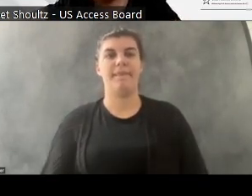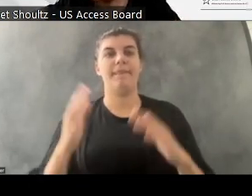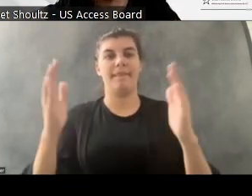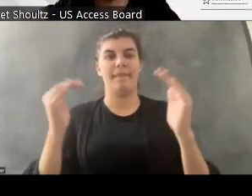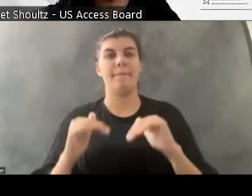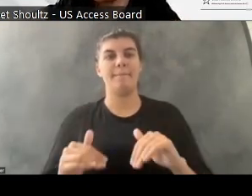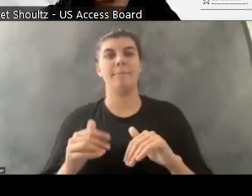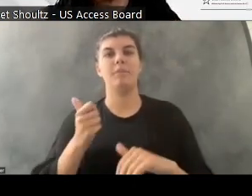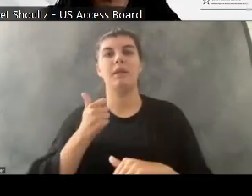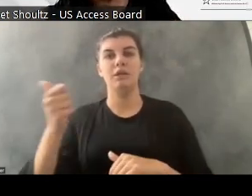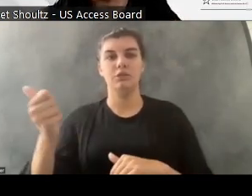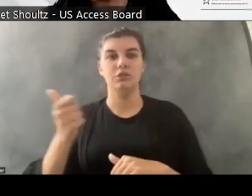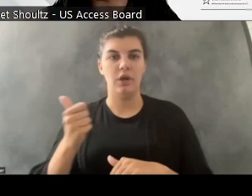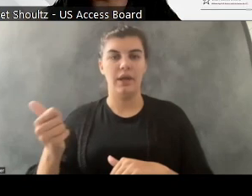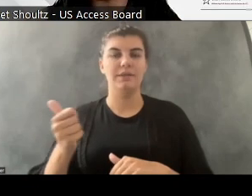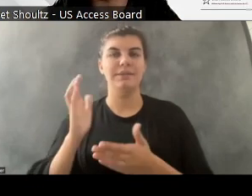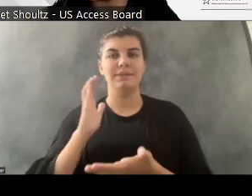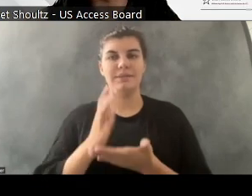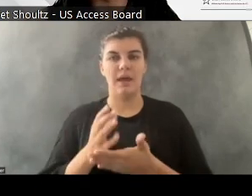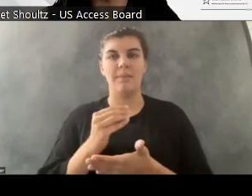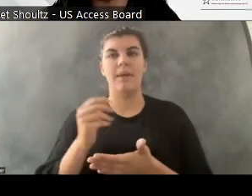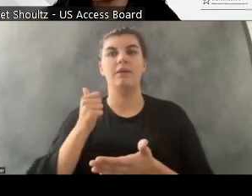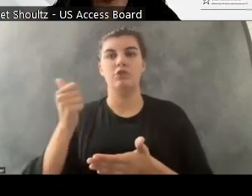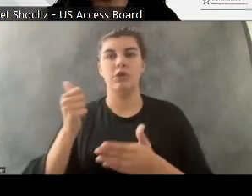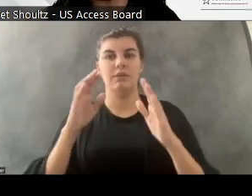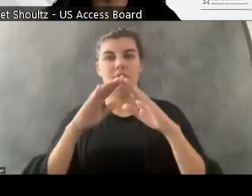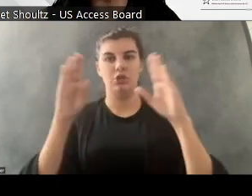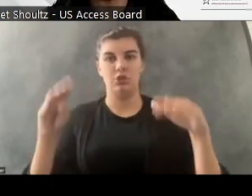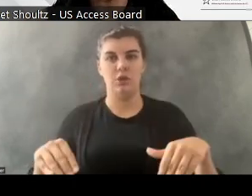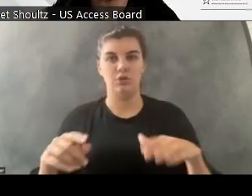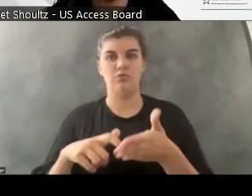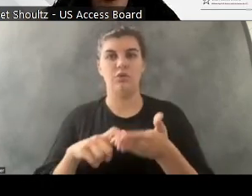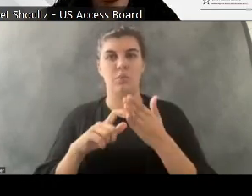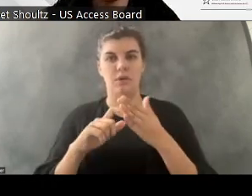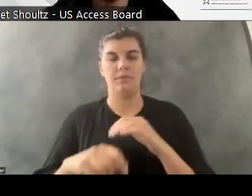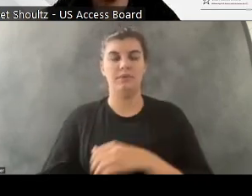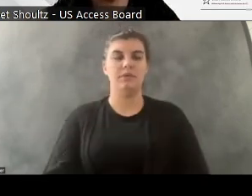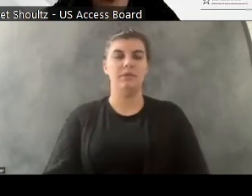Next we'll look at changes in transit stop and transit shelter requirements.